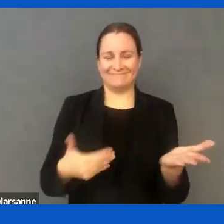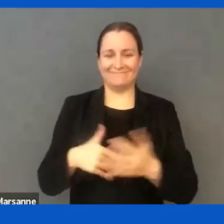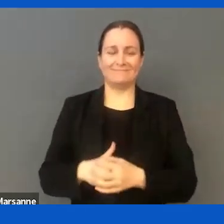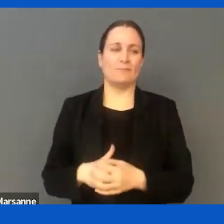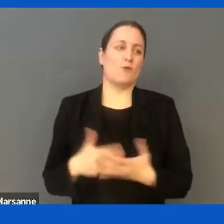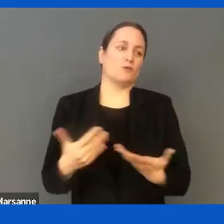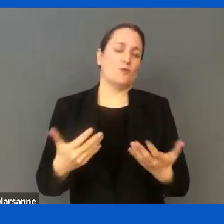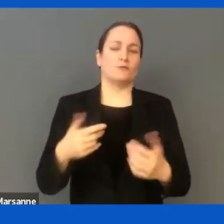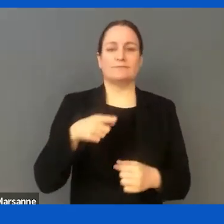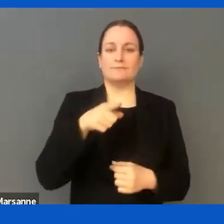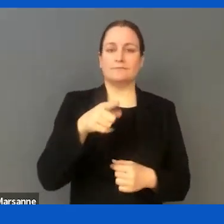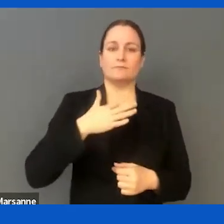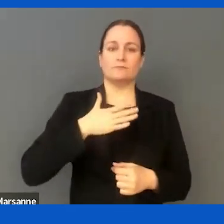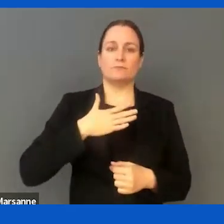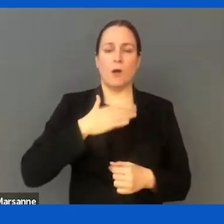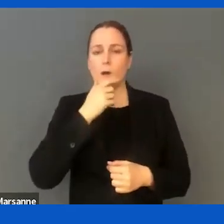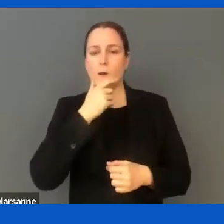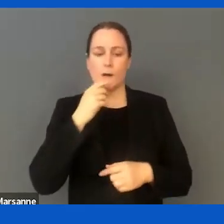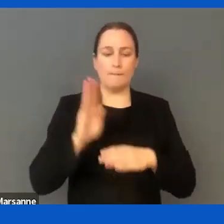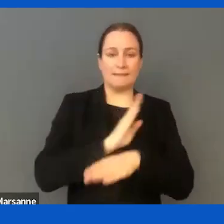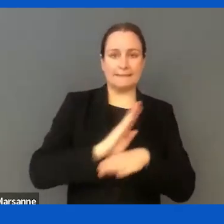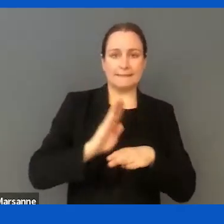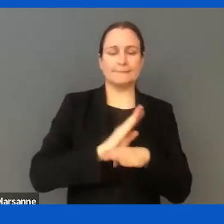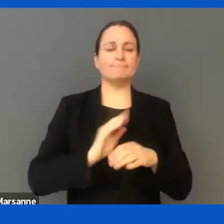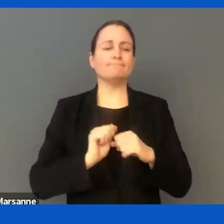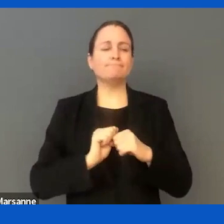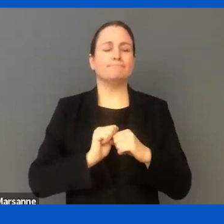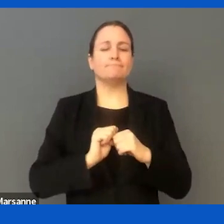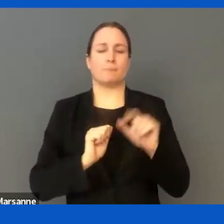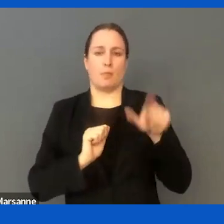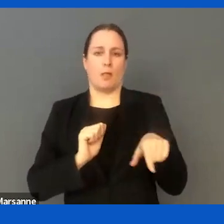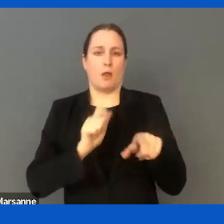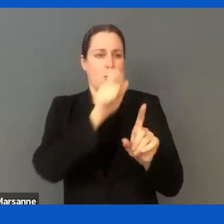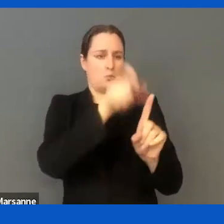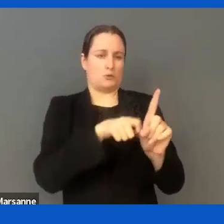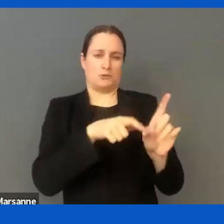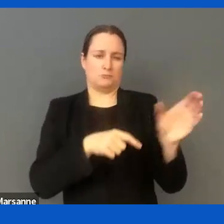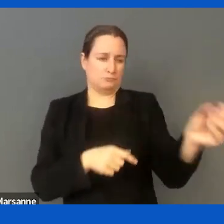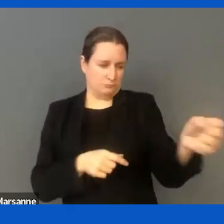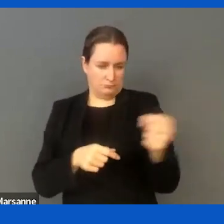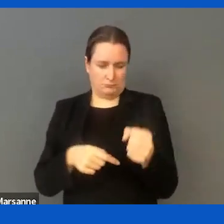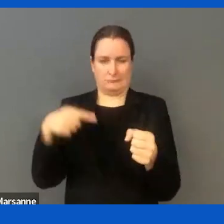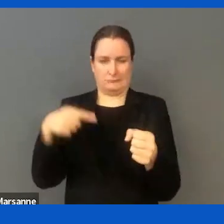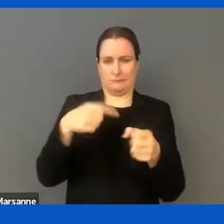whatever, ask them what sort of accessibility accreditation have you got. What sort of training